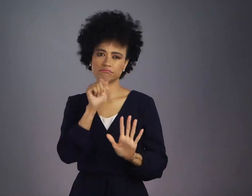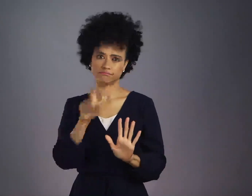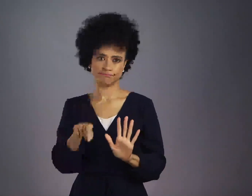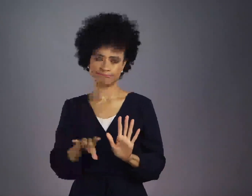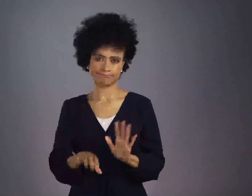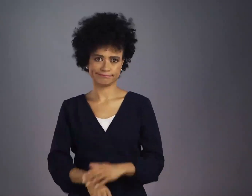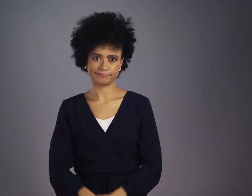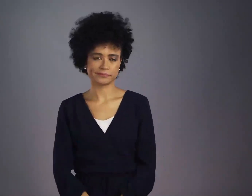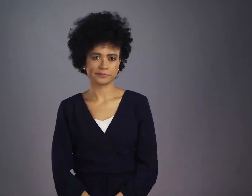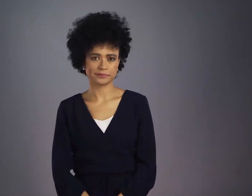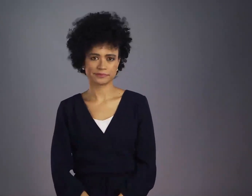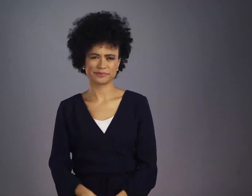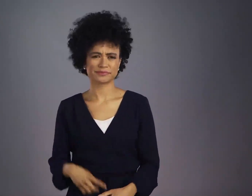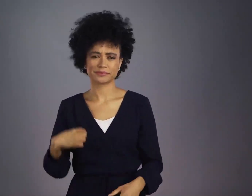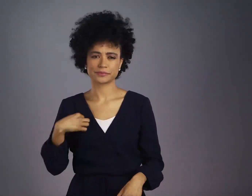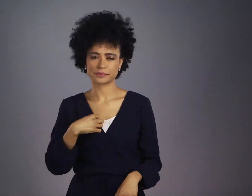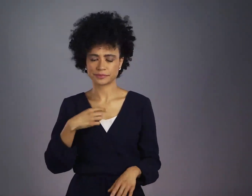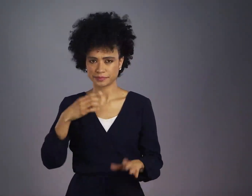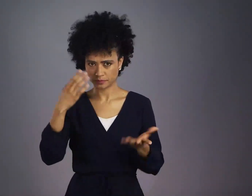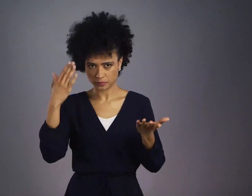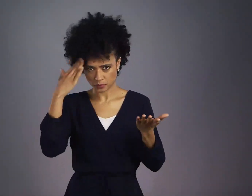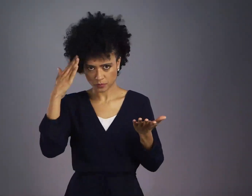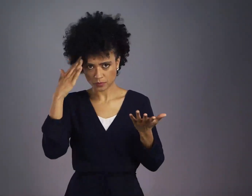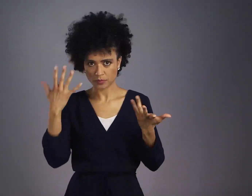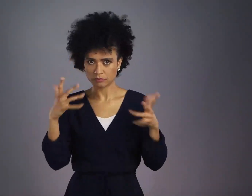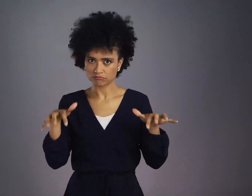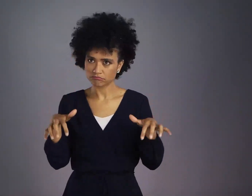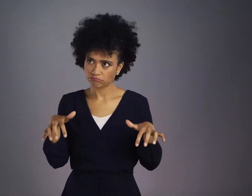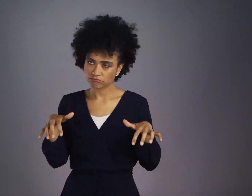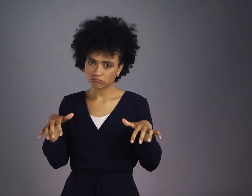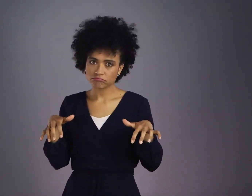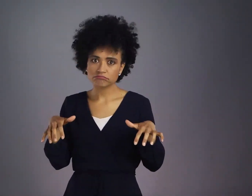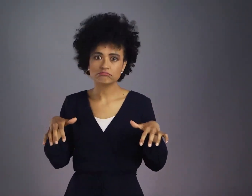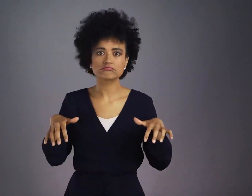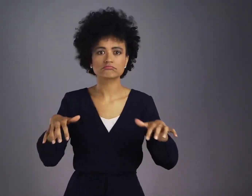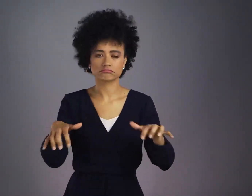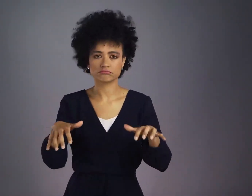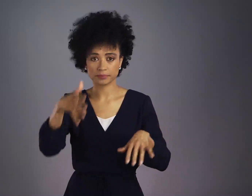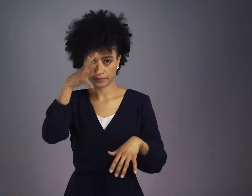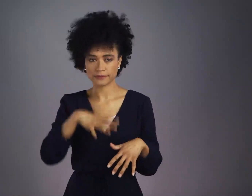Avoid urging him to follow our program. The seed has been planted in his mind.